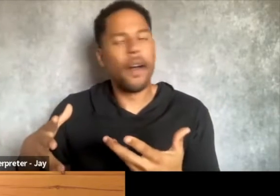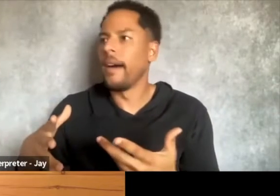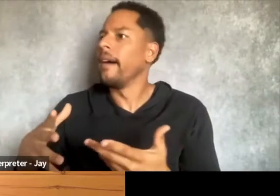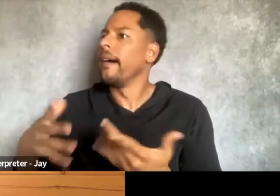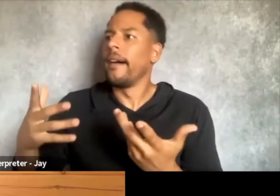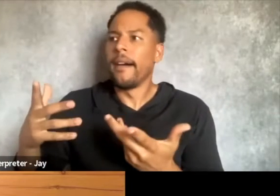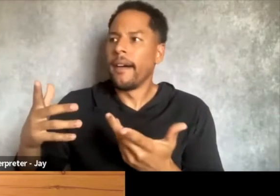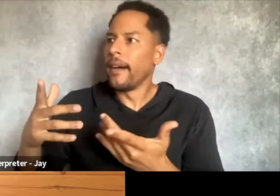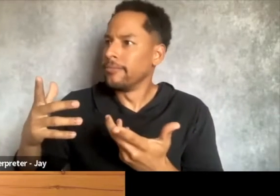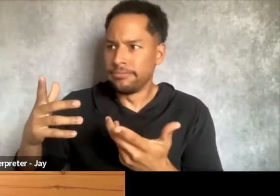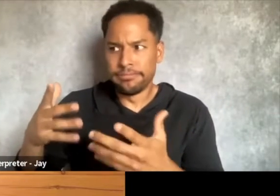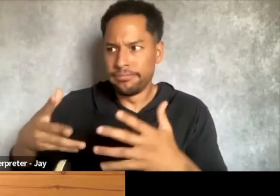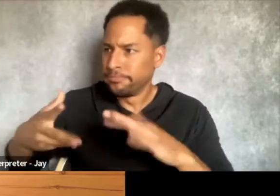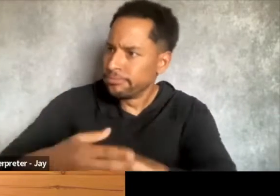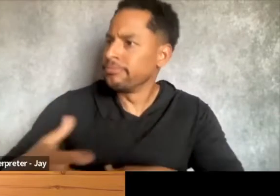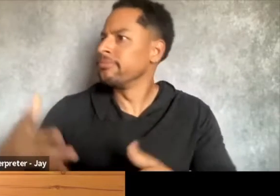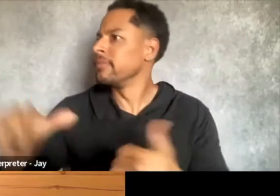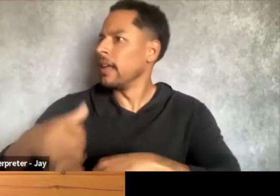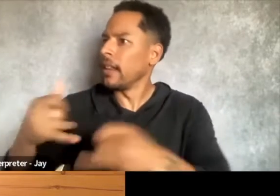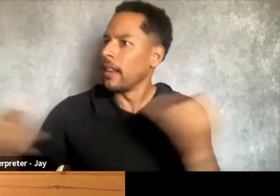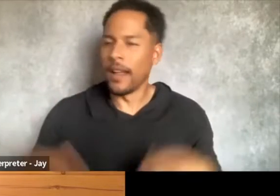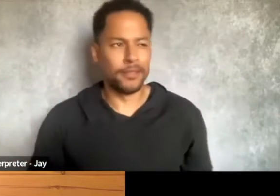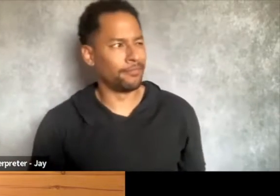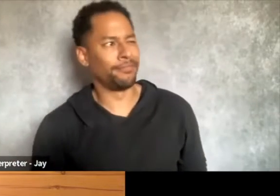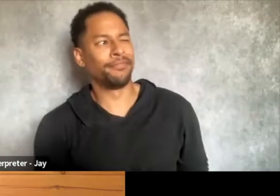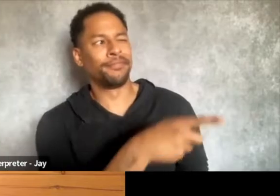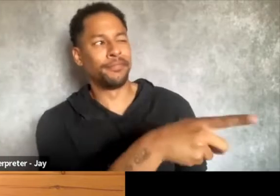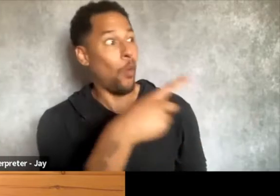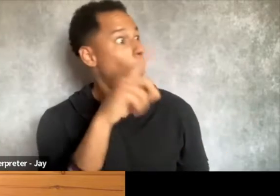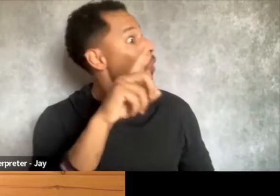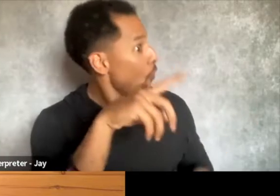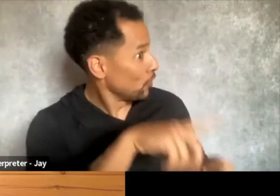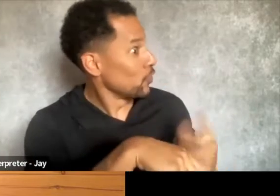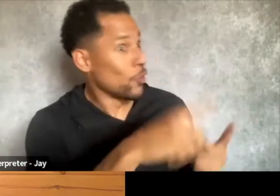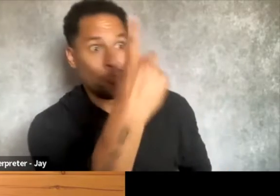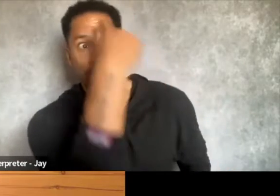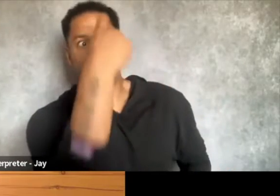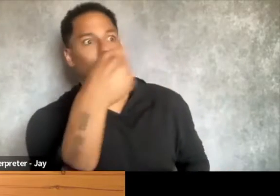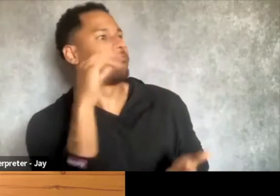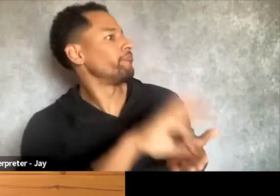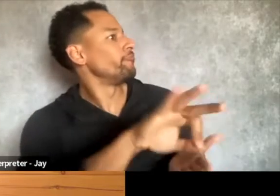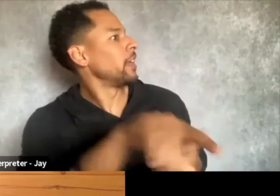I think you remembered how to count them in court because Americans don't take kindly to psychics.